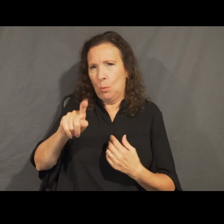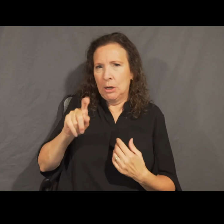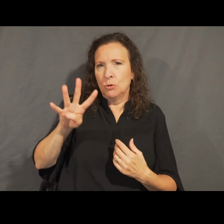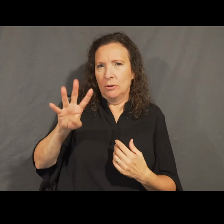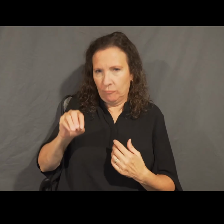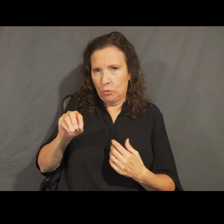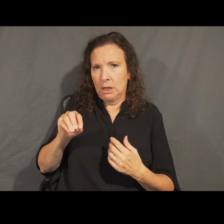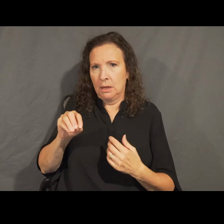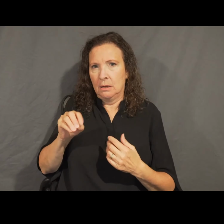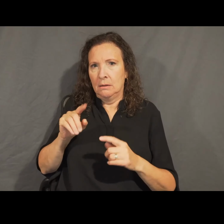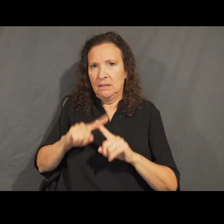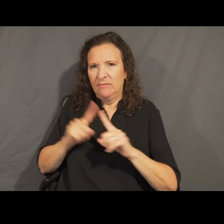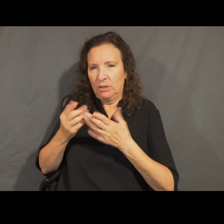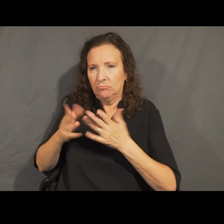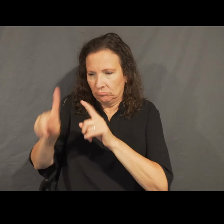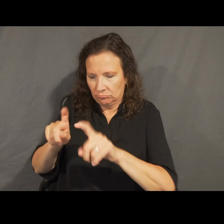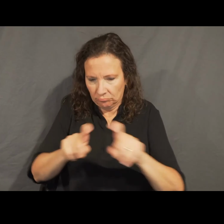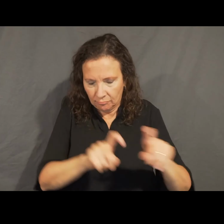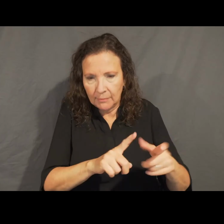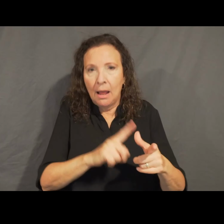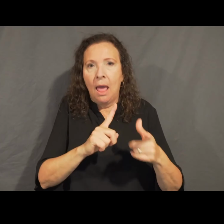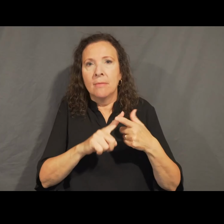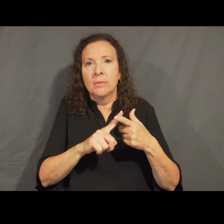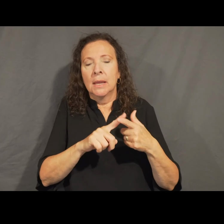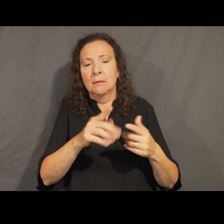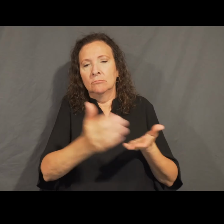at and tried to look through the entire results.